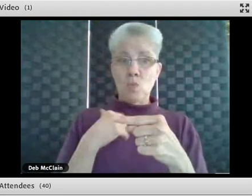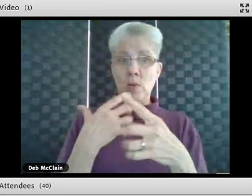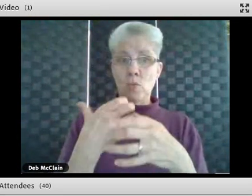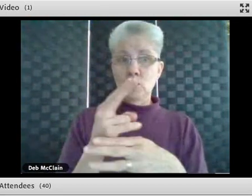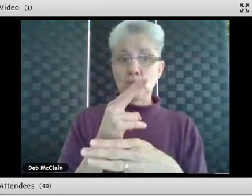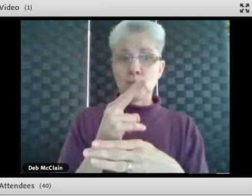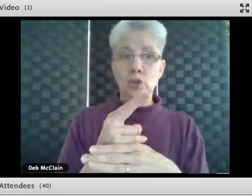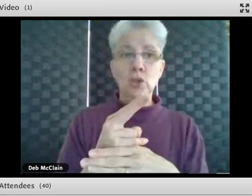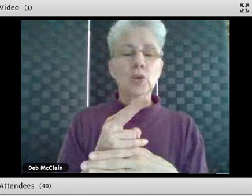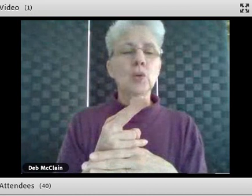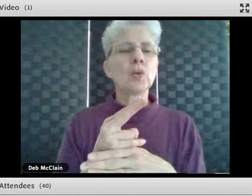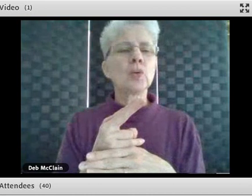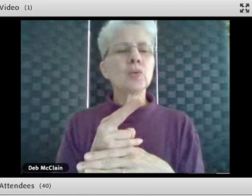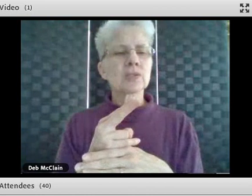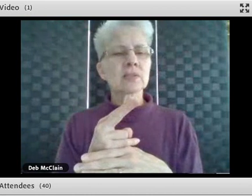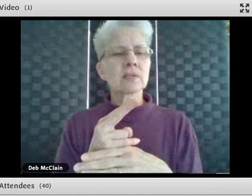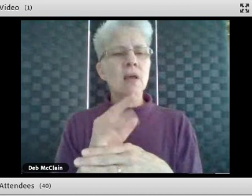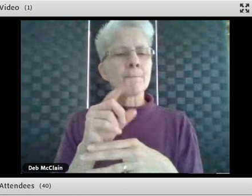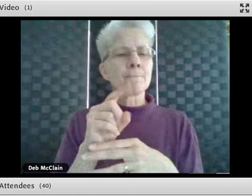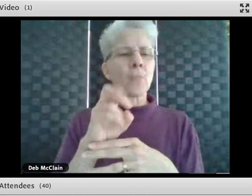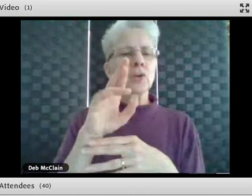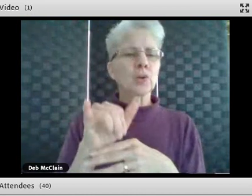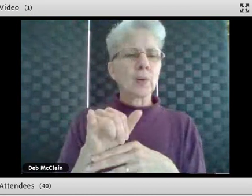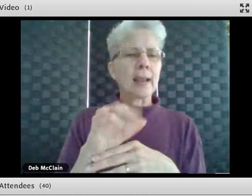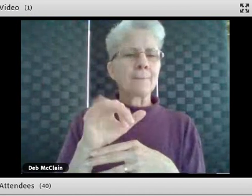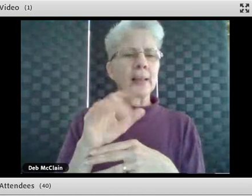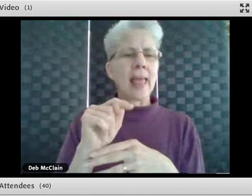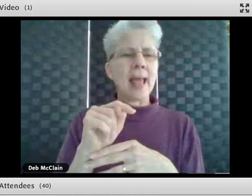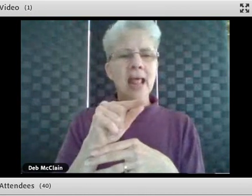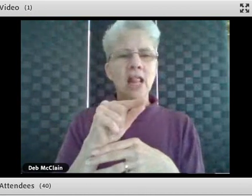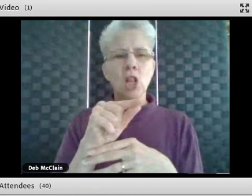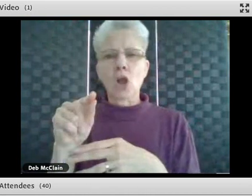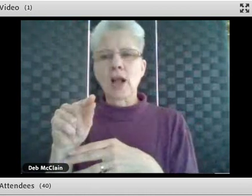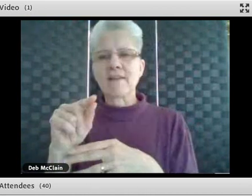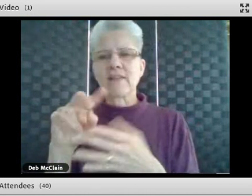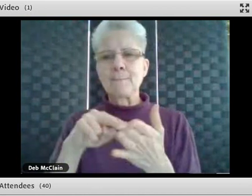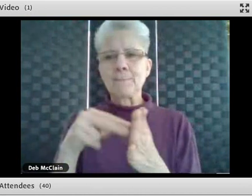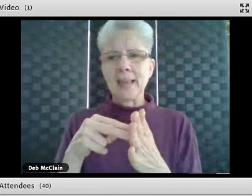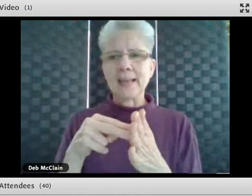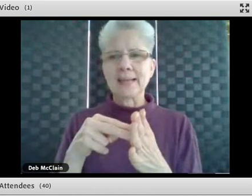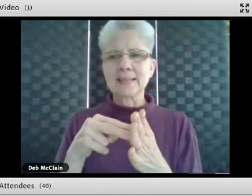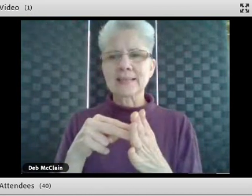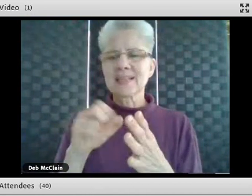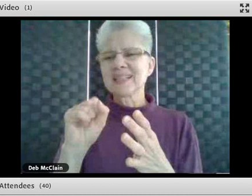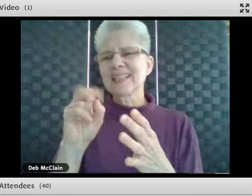Mercury, planet, and then that long hyphen indicates a main heading-subheading relationship,